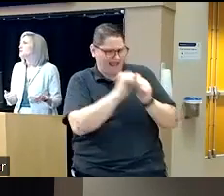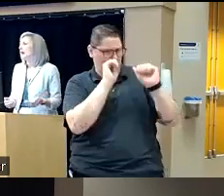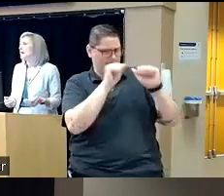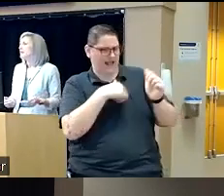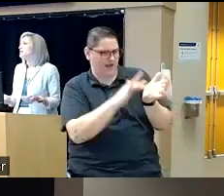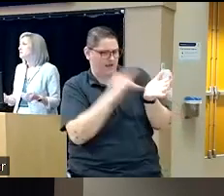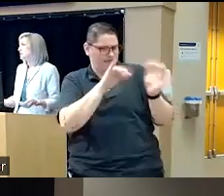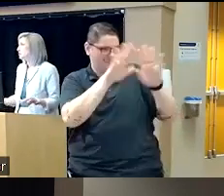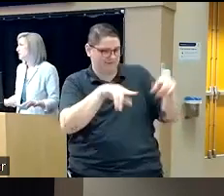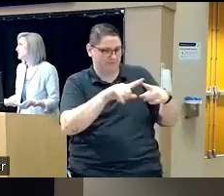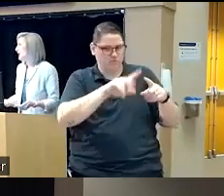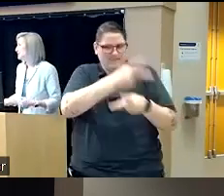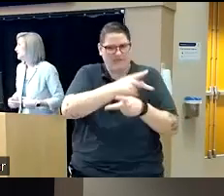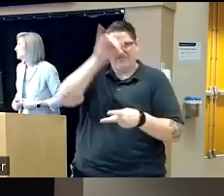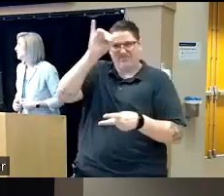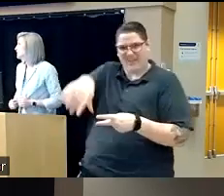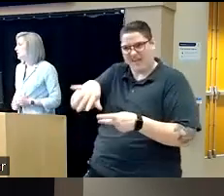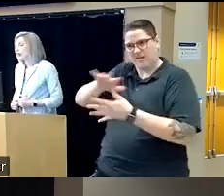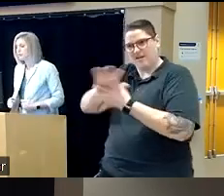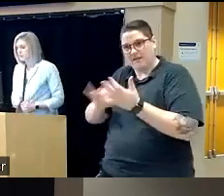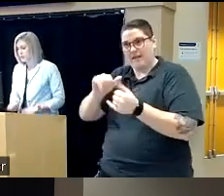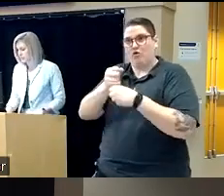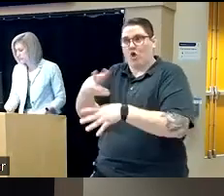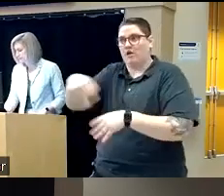amount of time on this administrative task that's causing great frustration